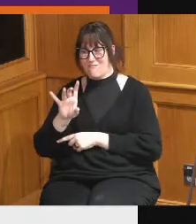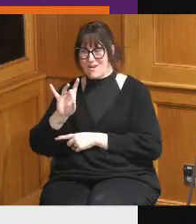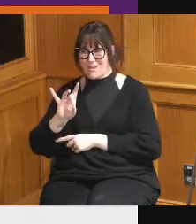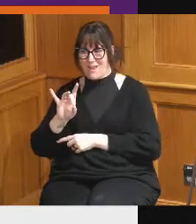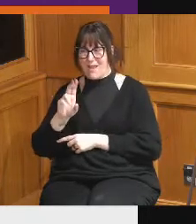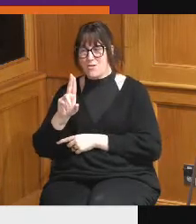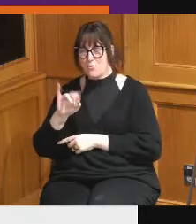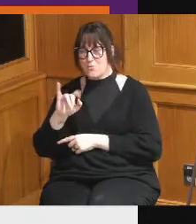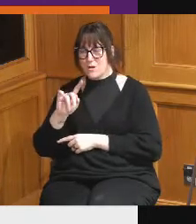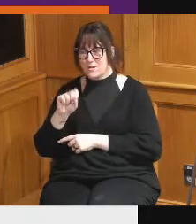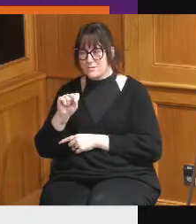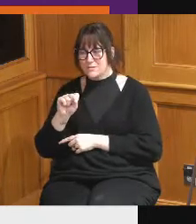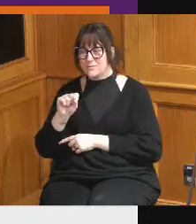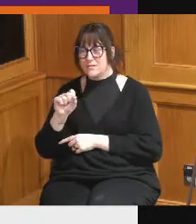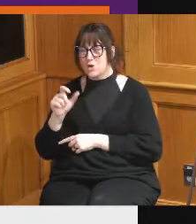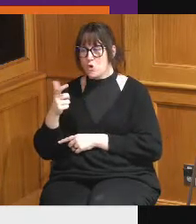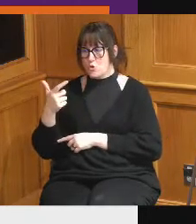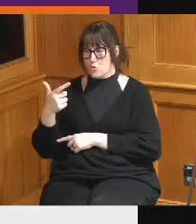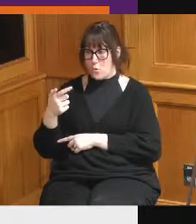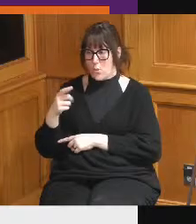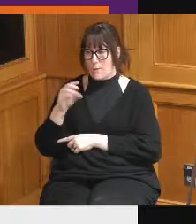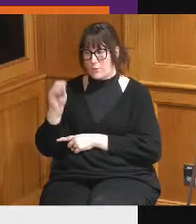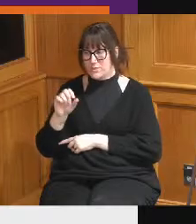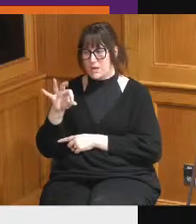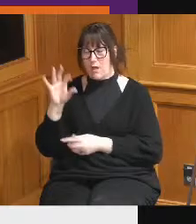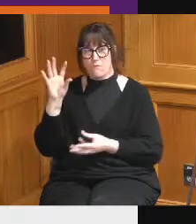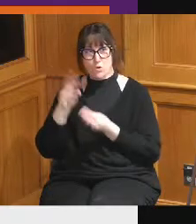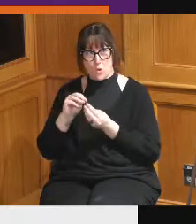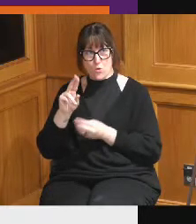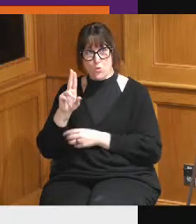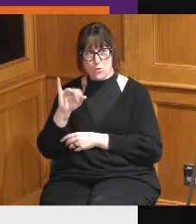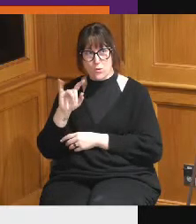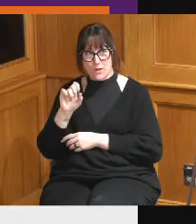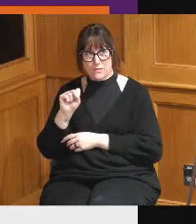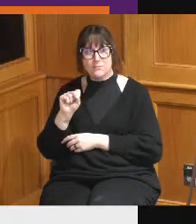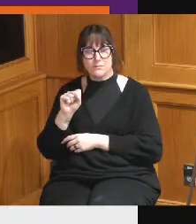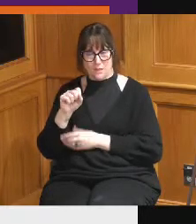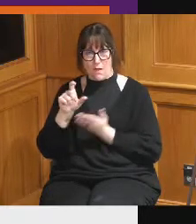total units funded by the county funds that you know continues to be an area we're having a lot